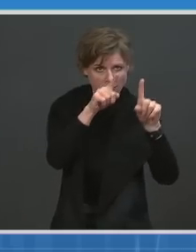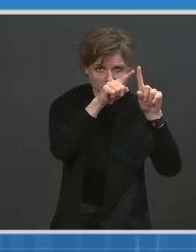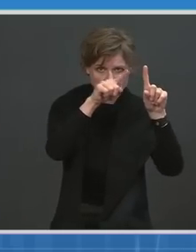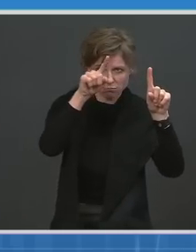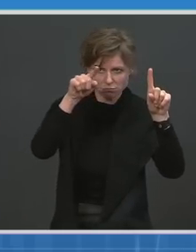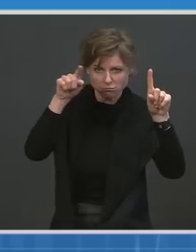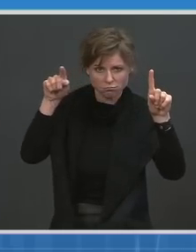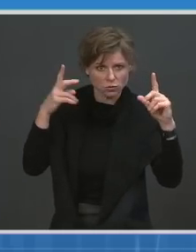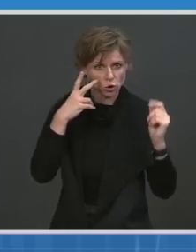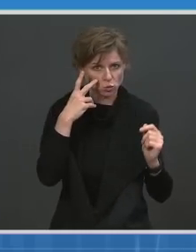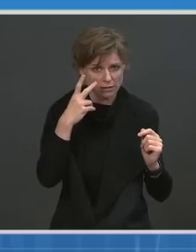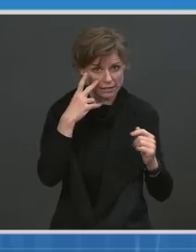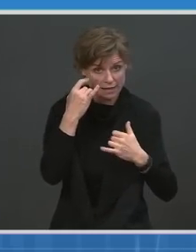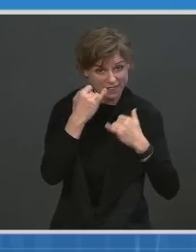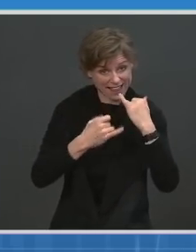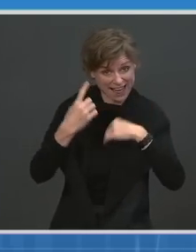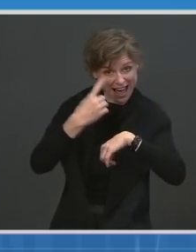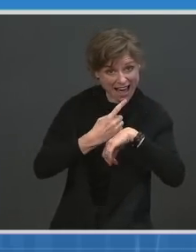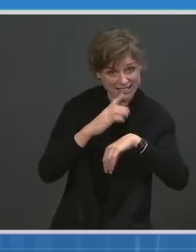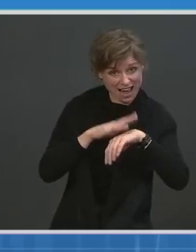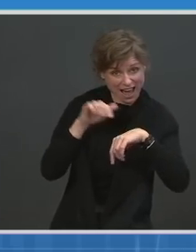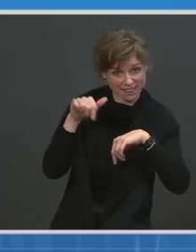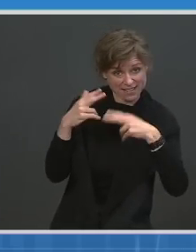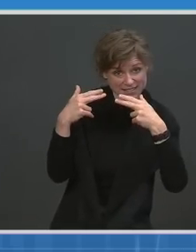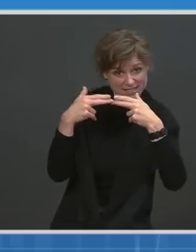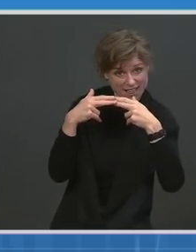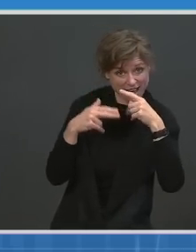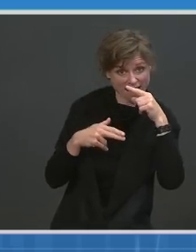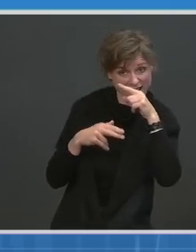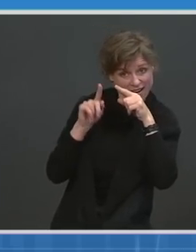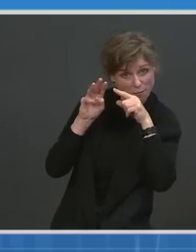the last date on this slide is March 17th --